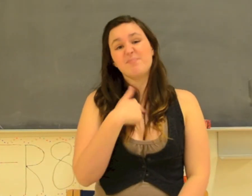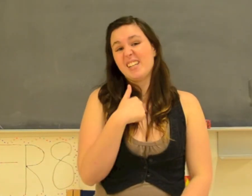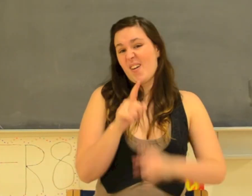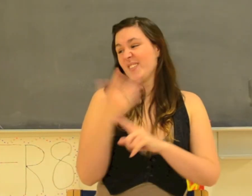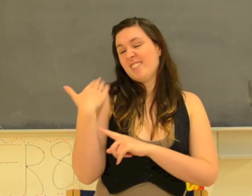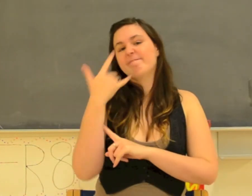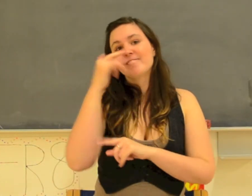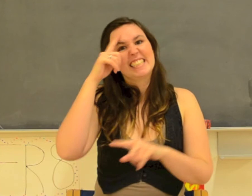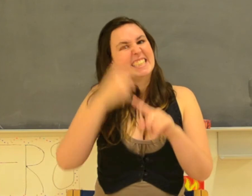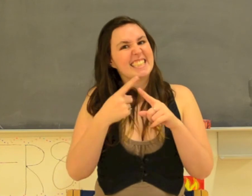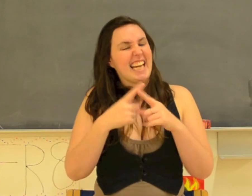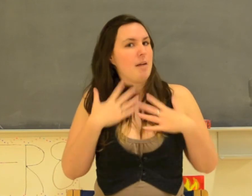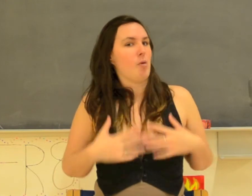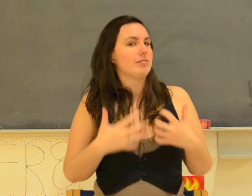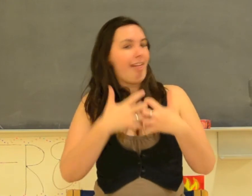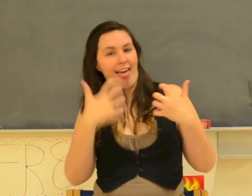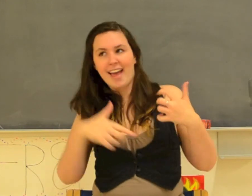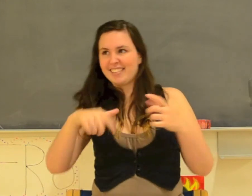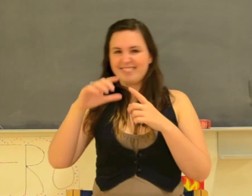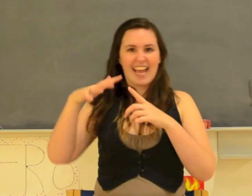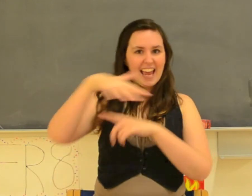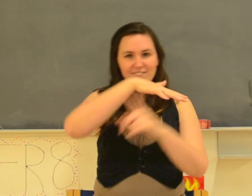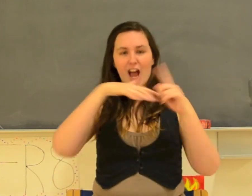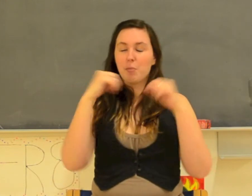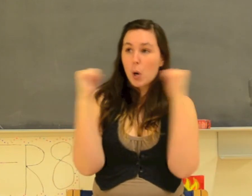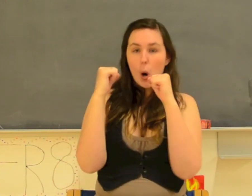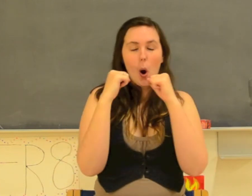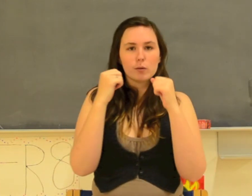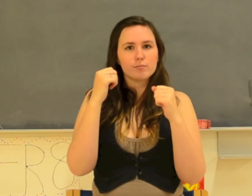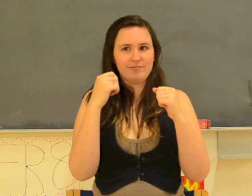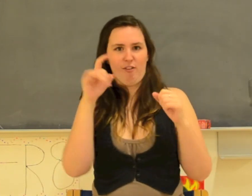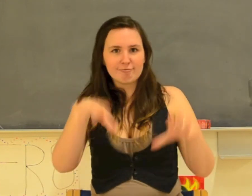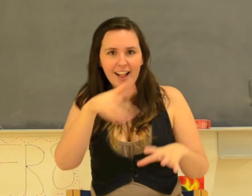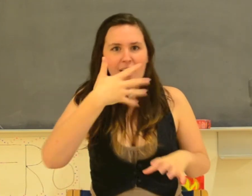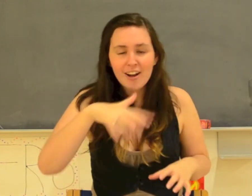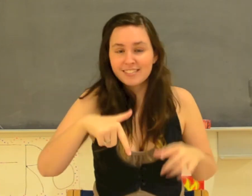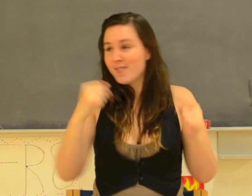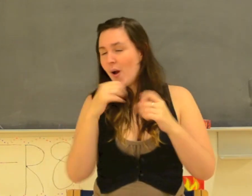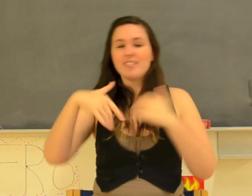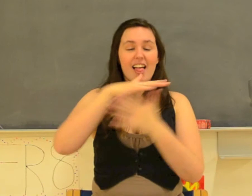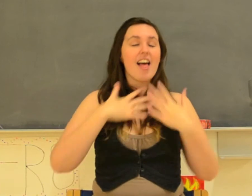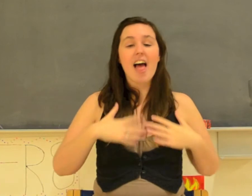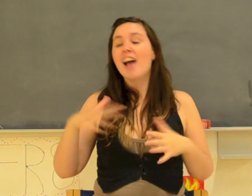Unfortunately I've also been sick recently due to the new environment and not adjusting properly. But with a quick